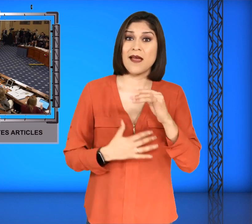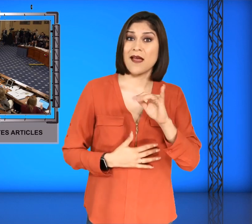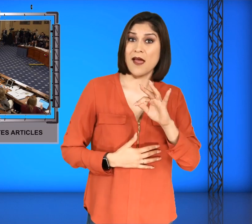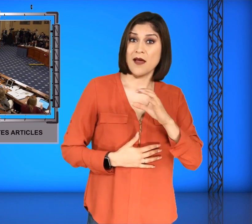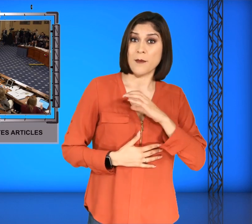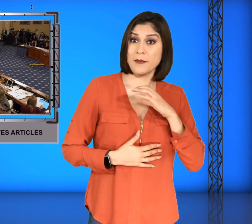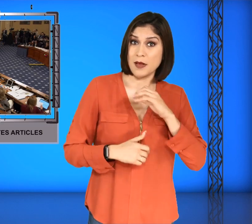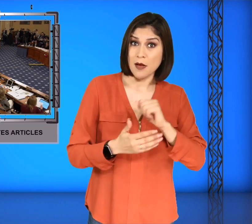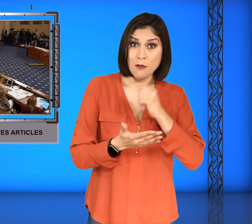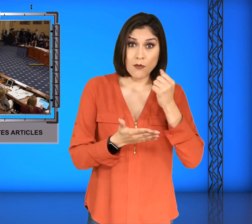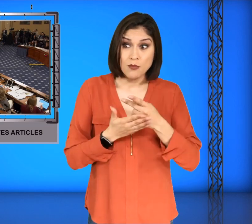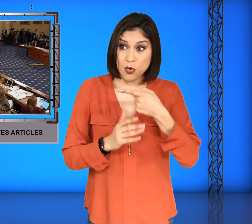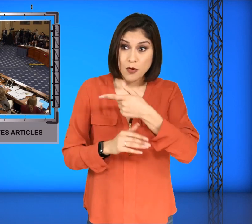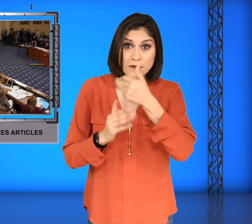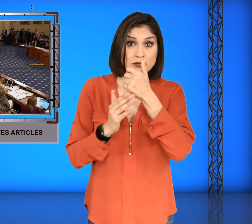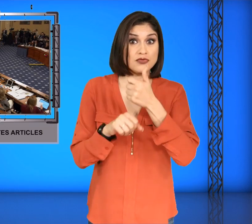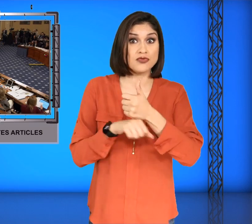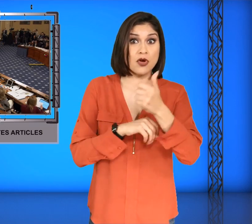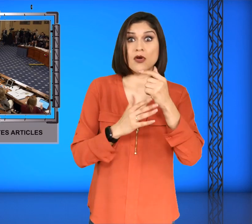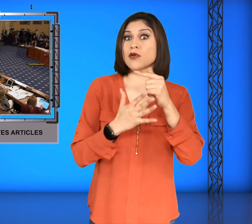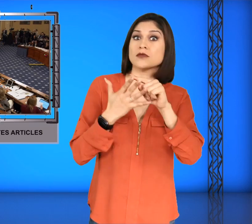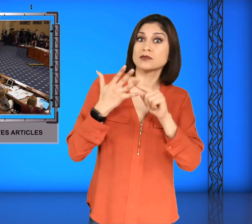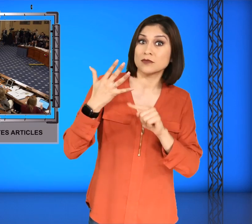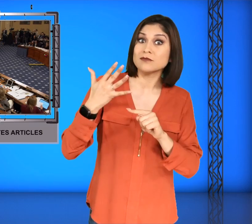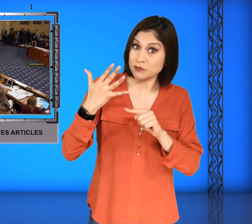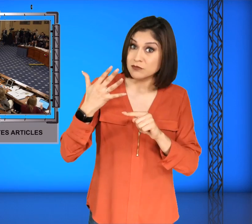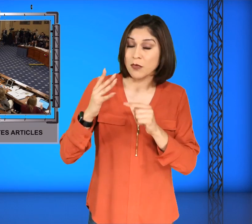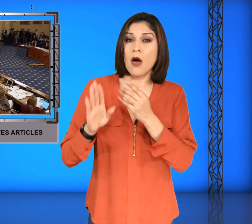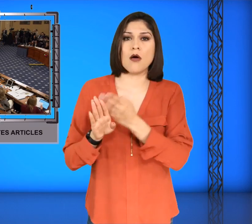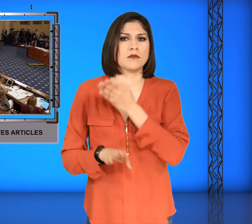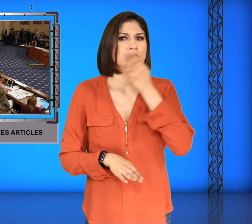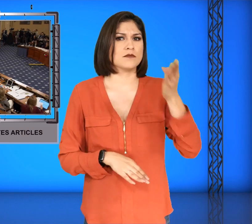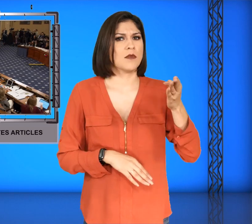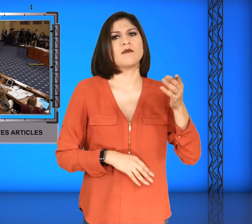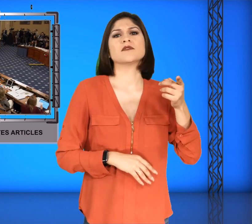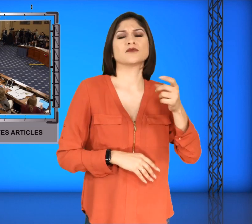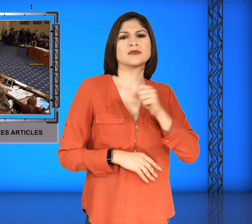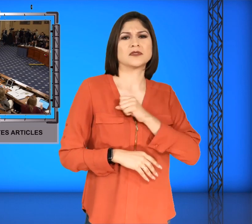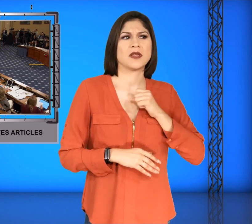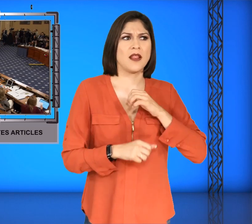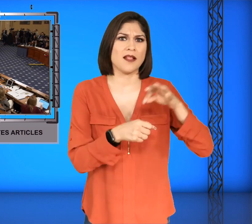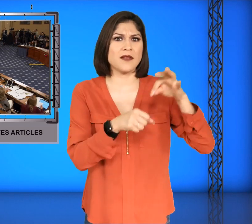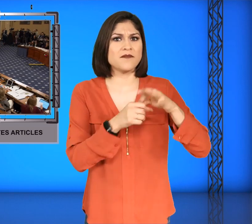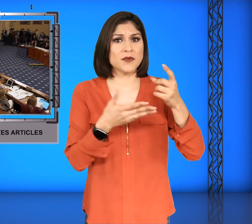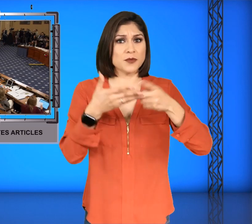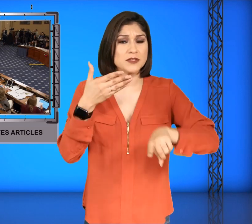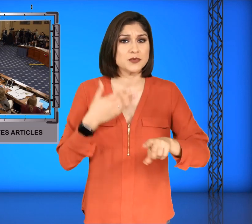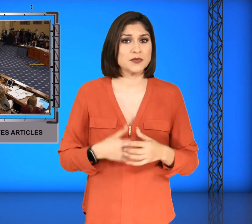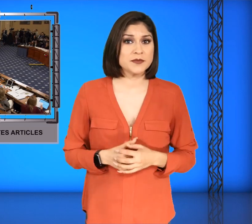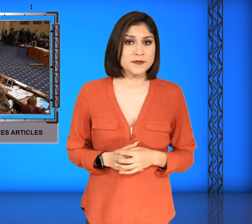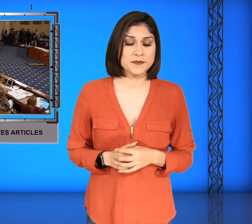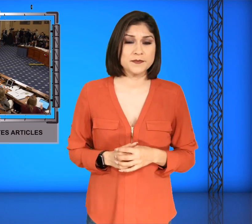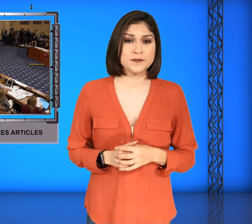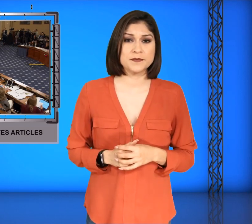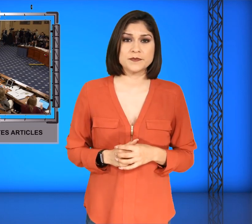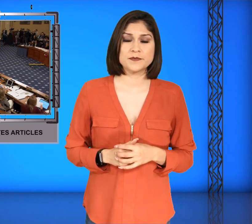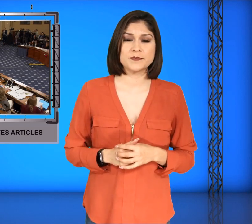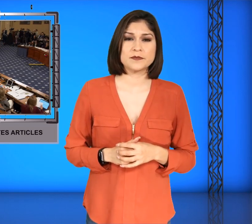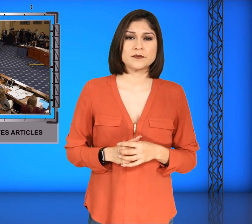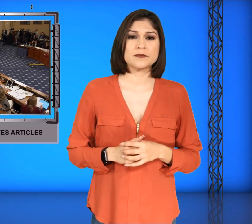The committee is expected to approve the articles later today. If the committee approves the articles, they'll send them to the White House floor for a vote next week before it would move over to the Senate for a trial.